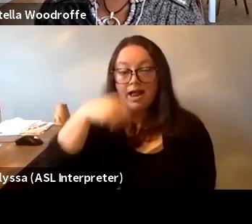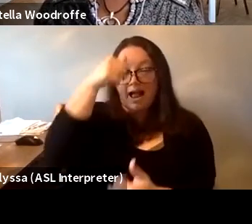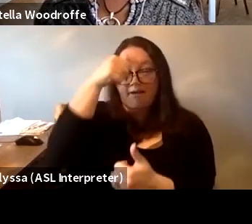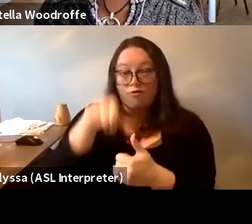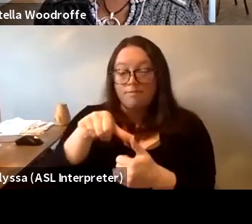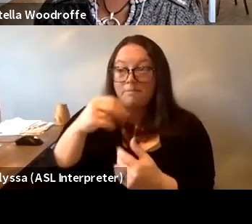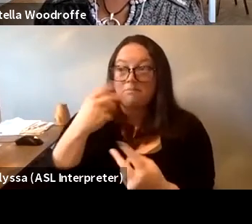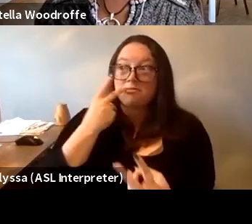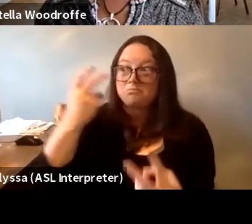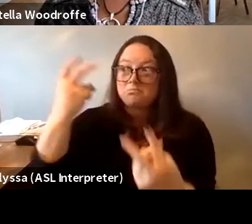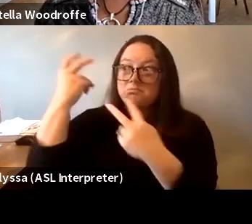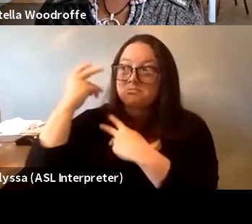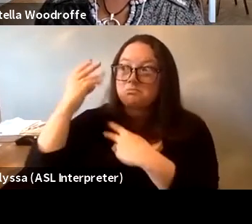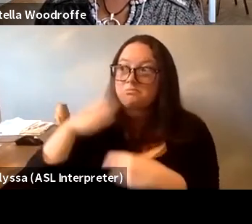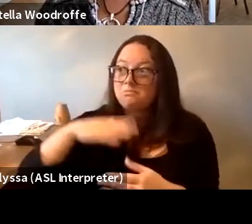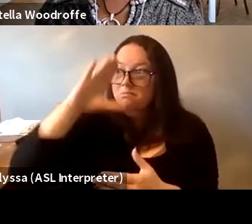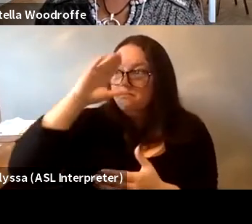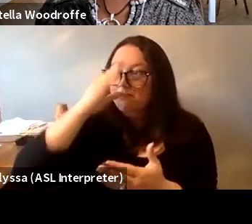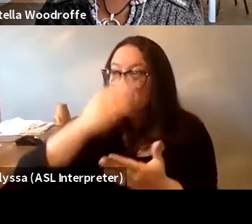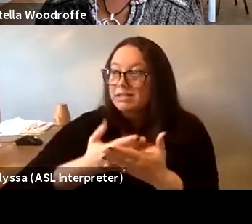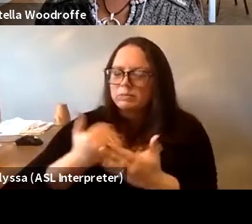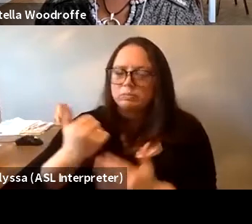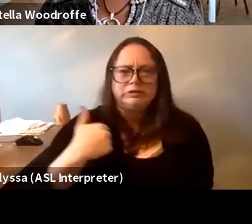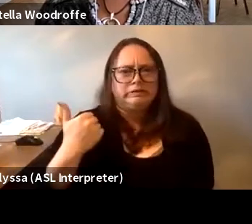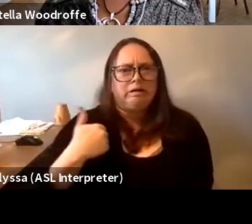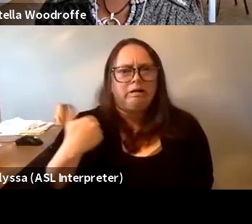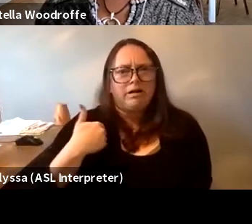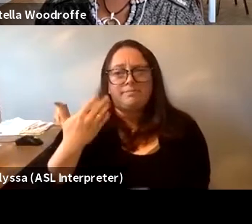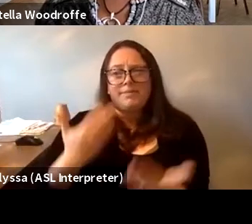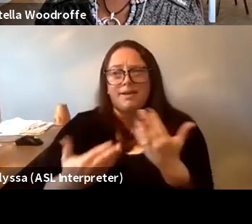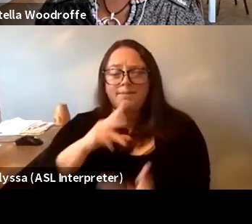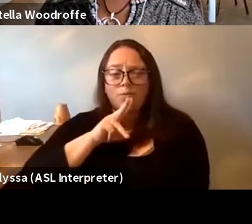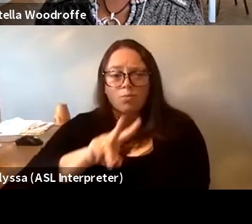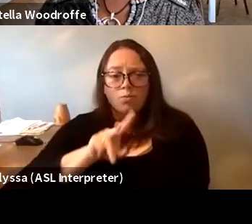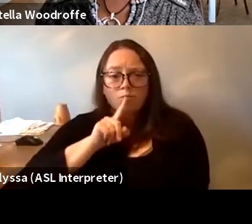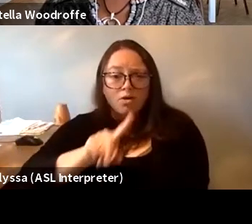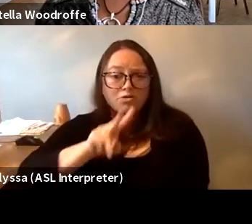maybe a year old, two years old, somewhere in there. And because